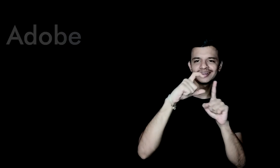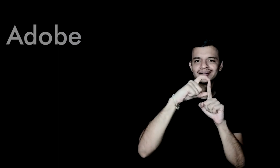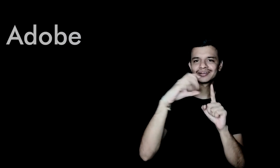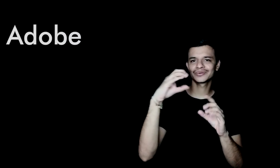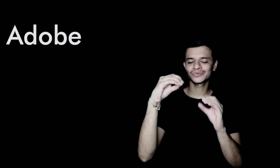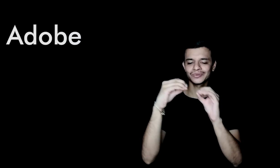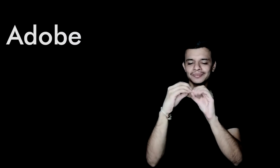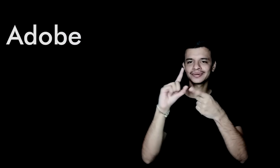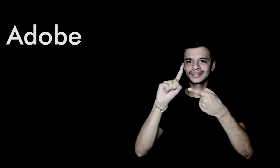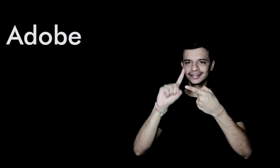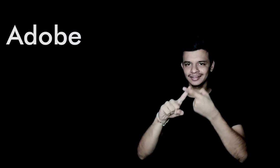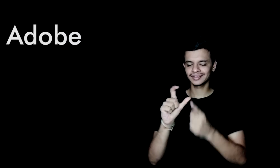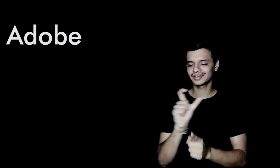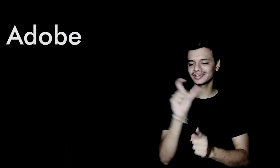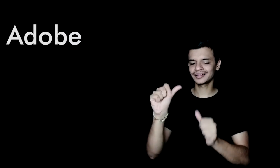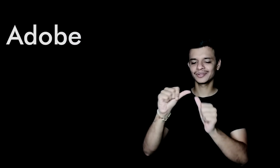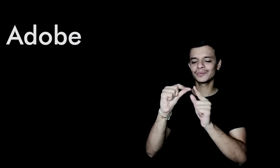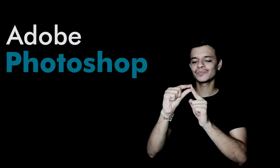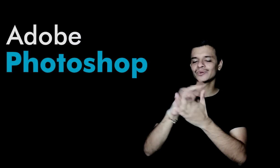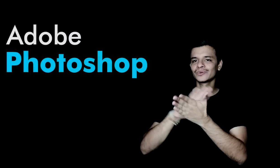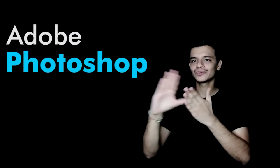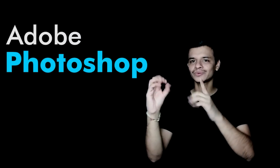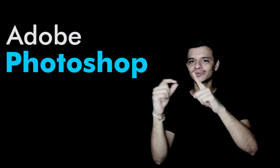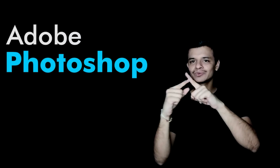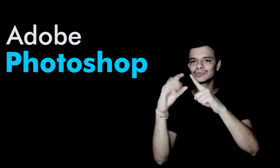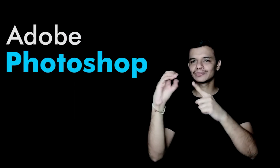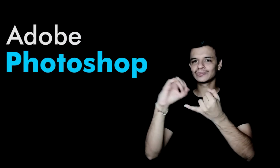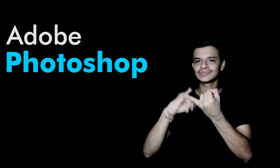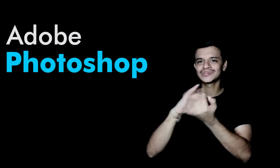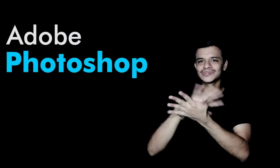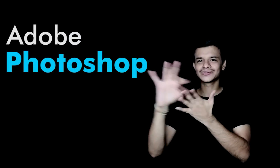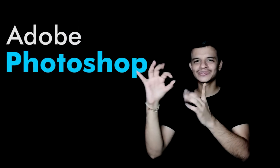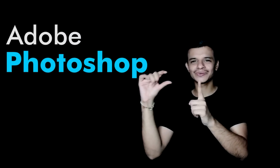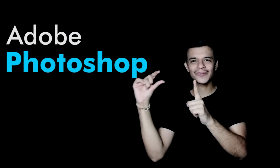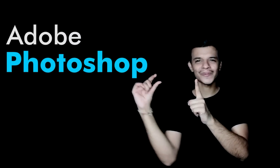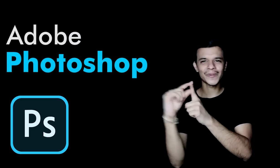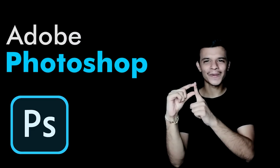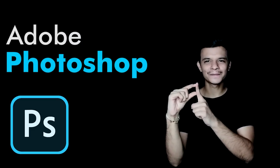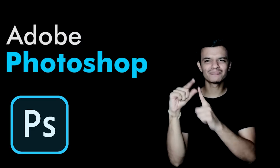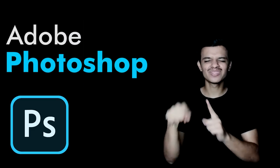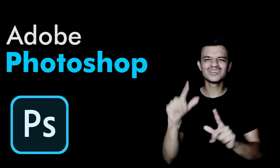Learn Adobe Photoshop